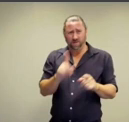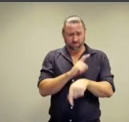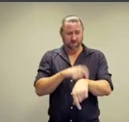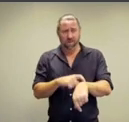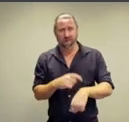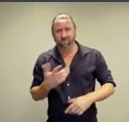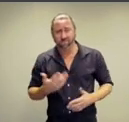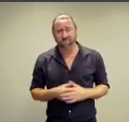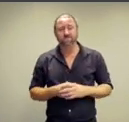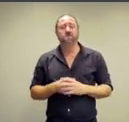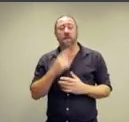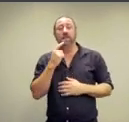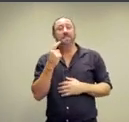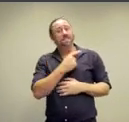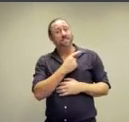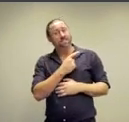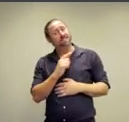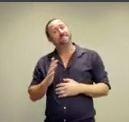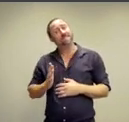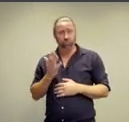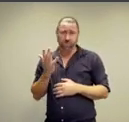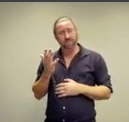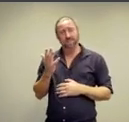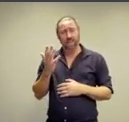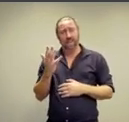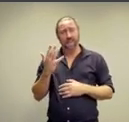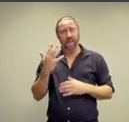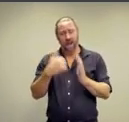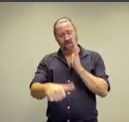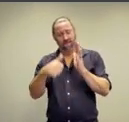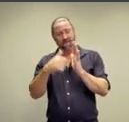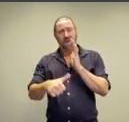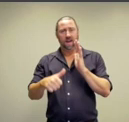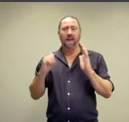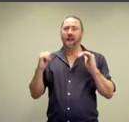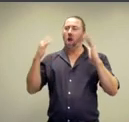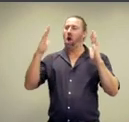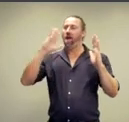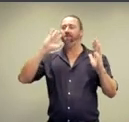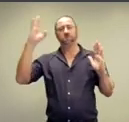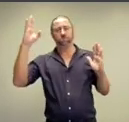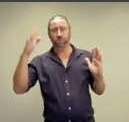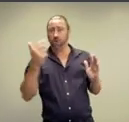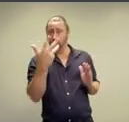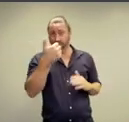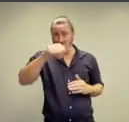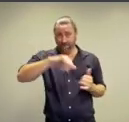So, this image is a really interesting start to the incorporation of leather